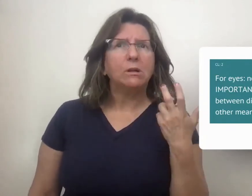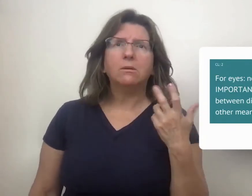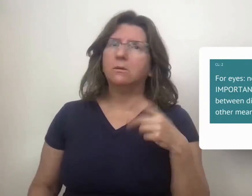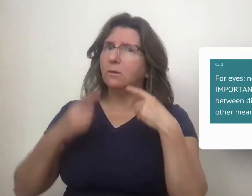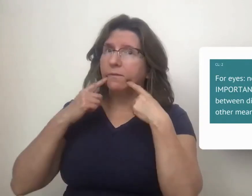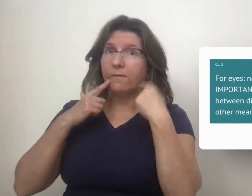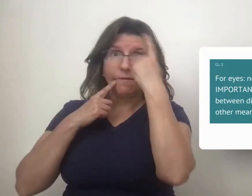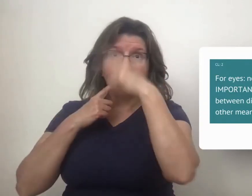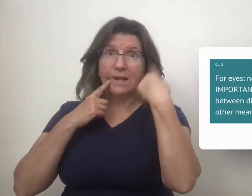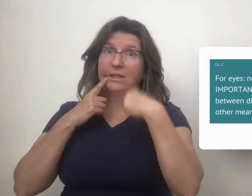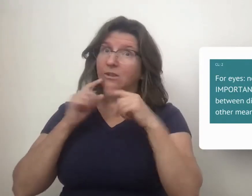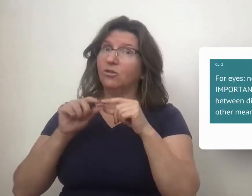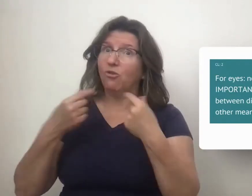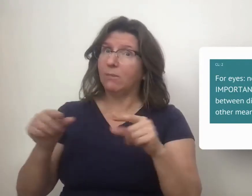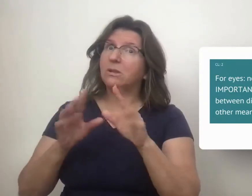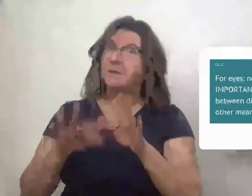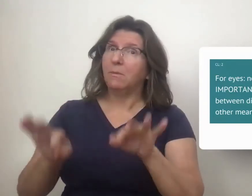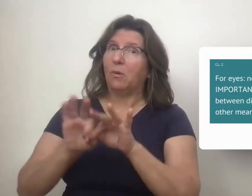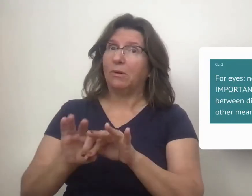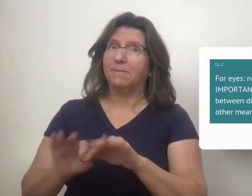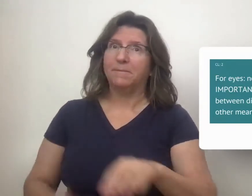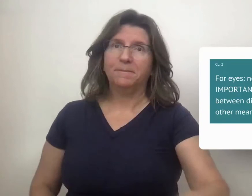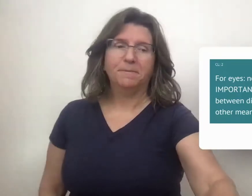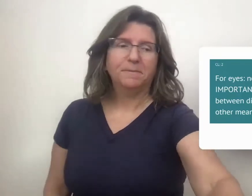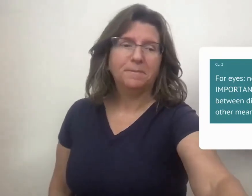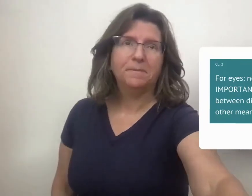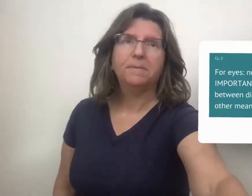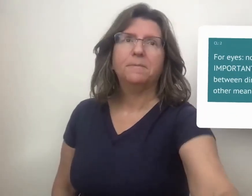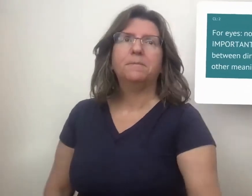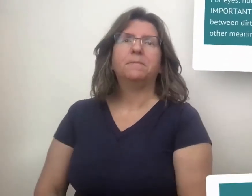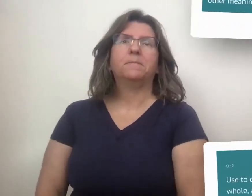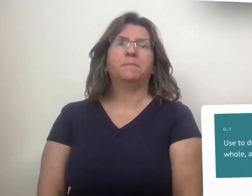Again, I want to reinforce that facial grammar is important in ASL.